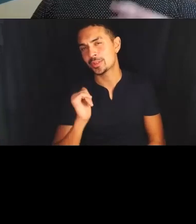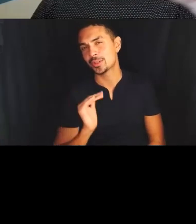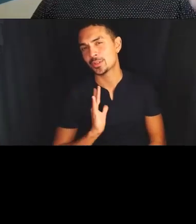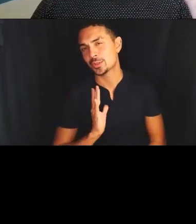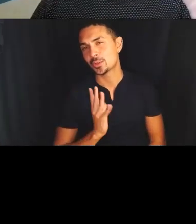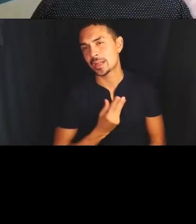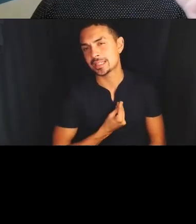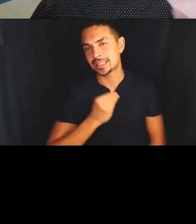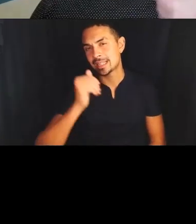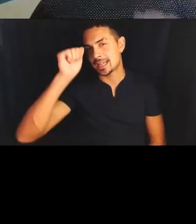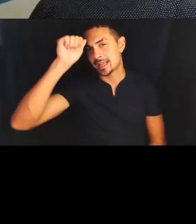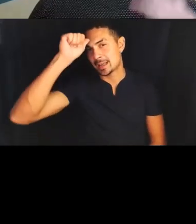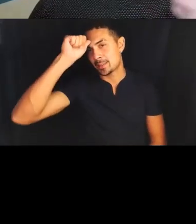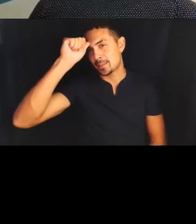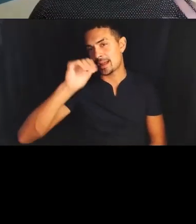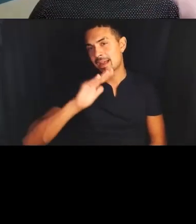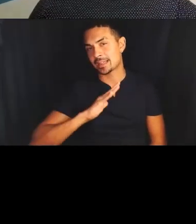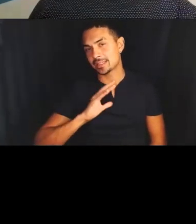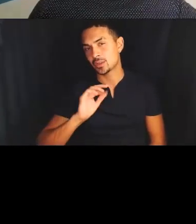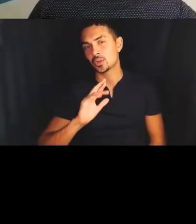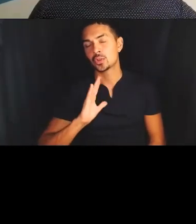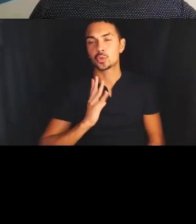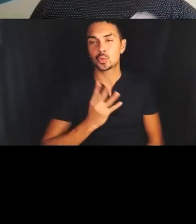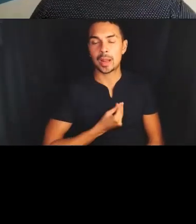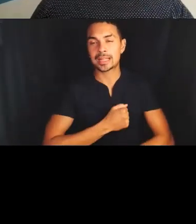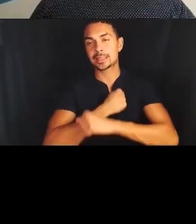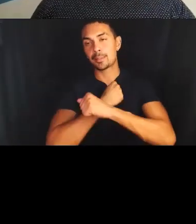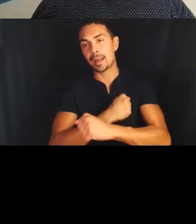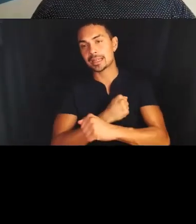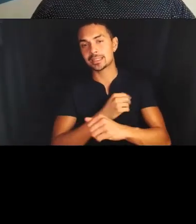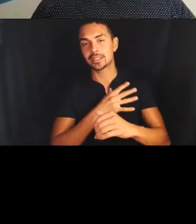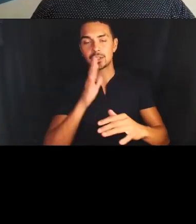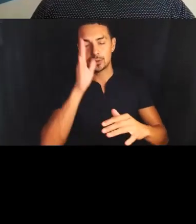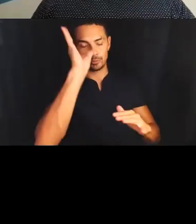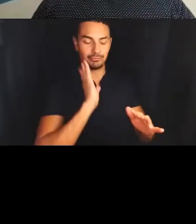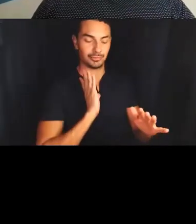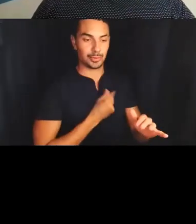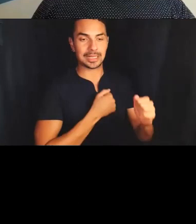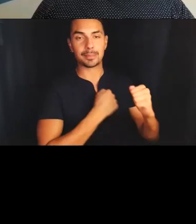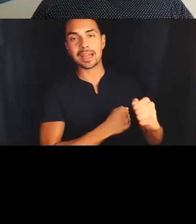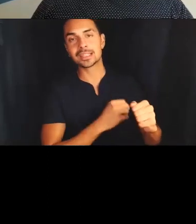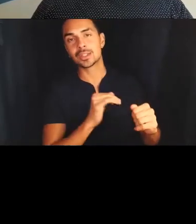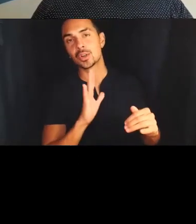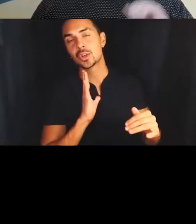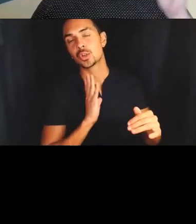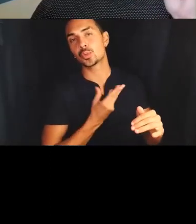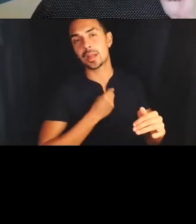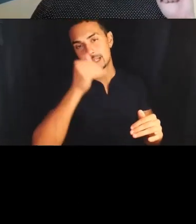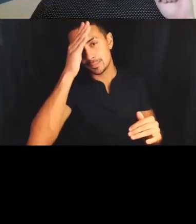trans male, man, masculine and nonbinary included.